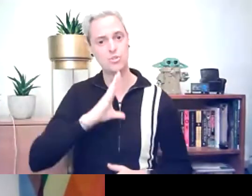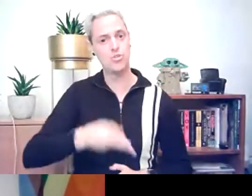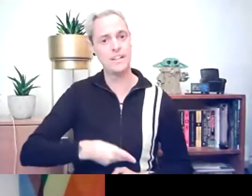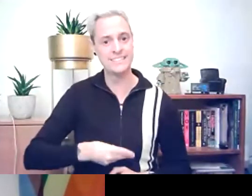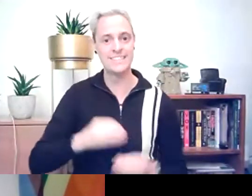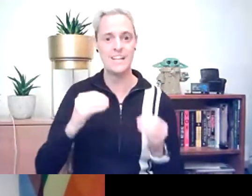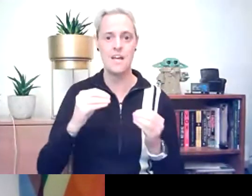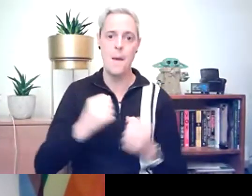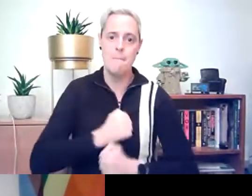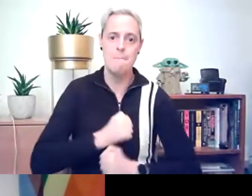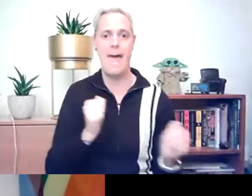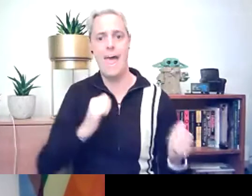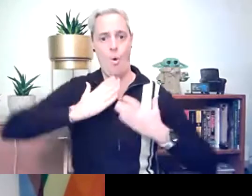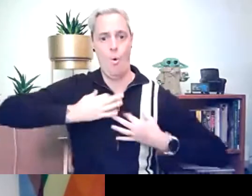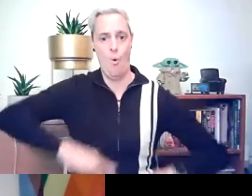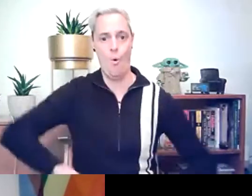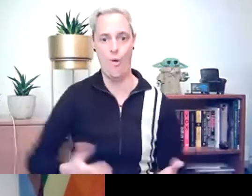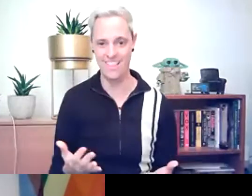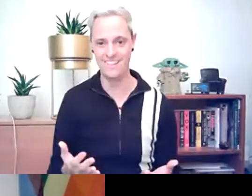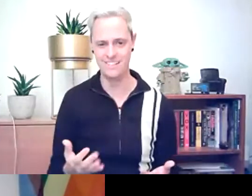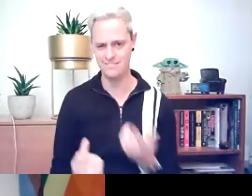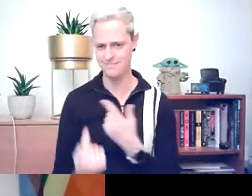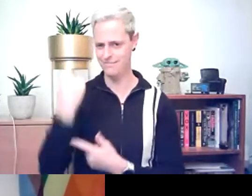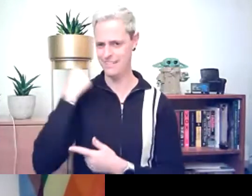and these type of groups can enable people to be seen as themselves bound to, you know,